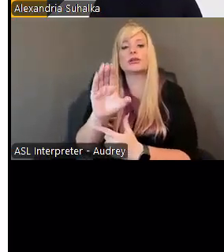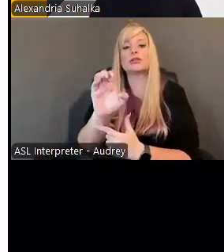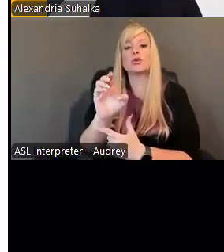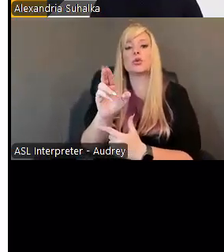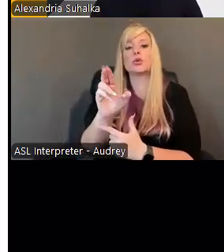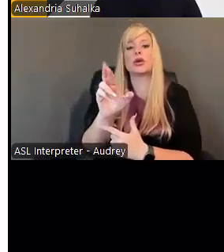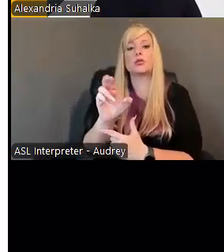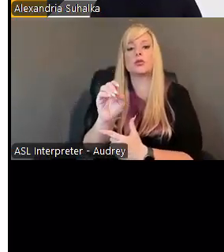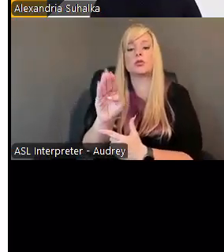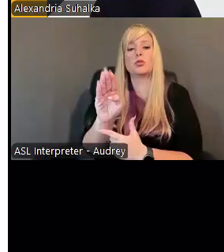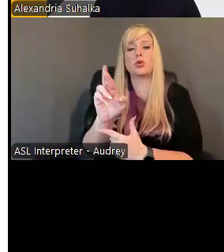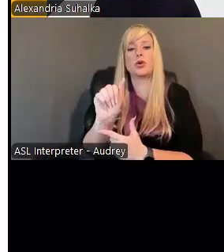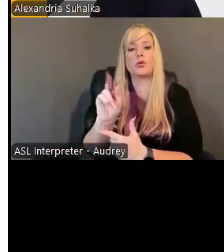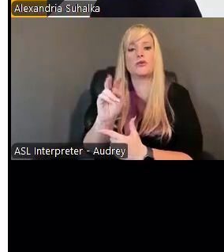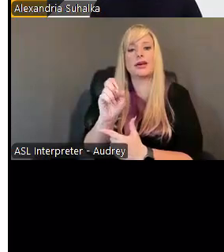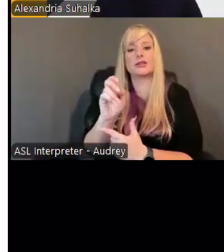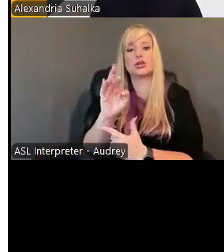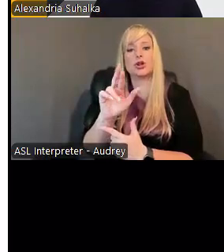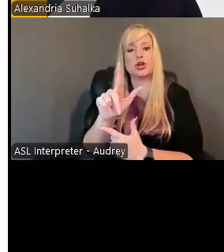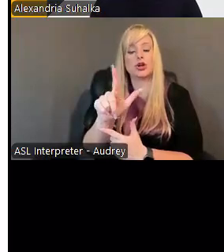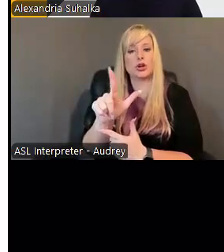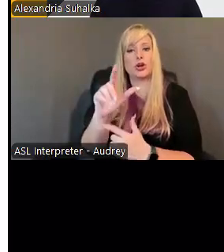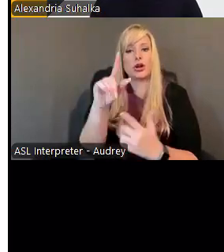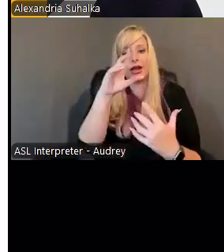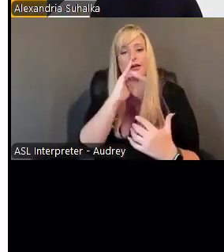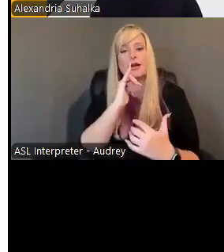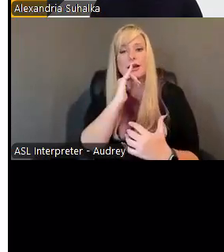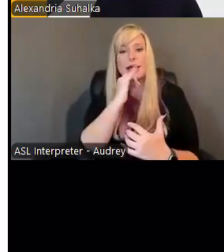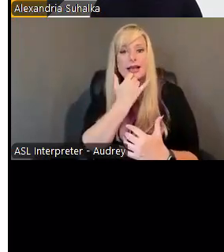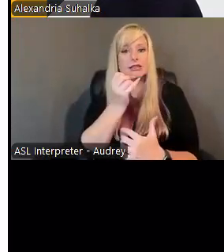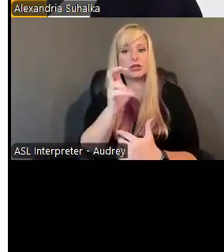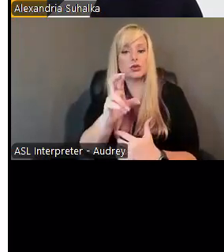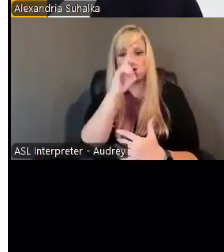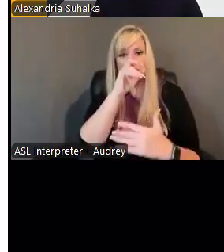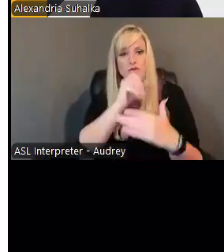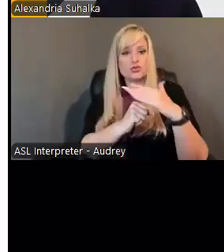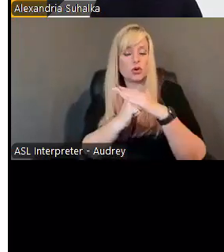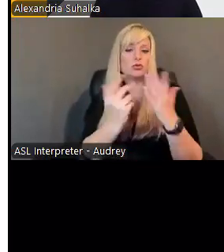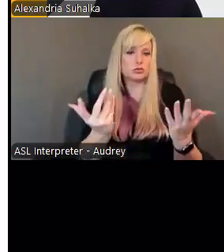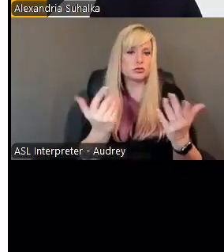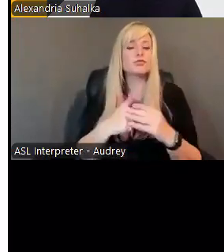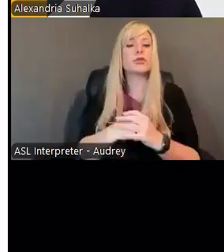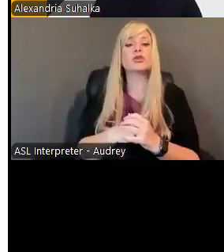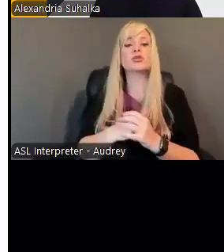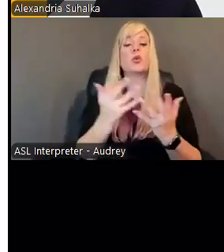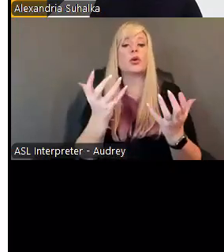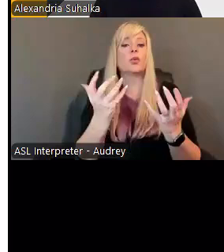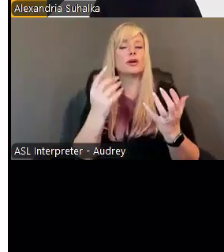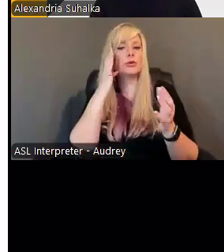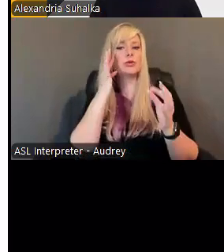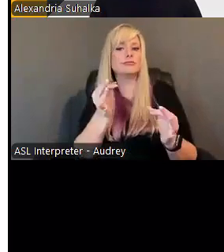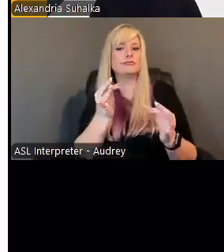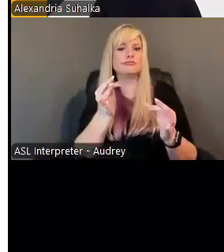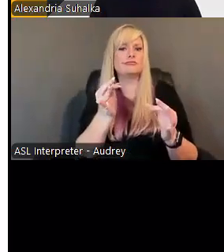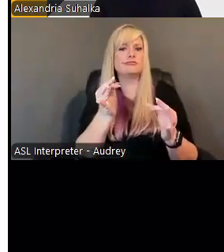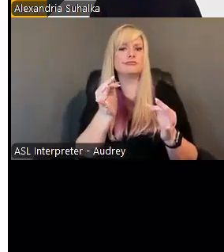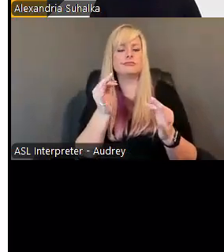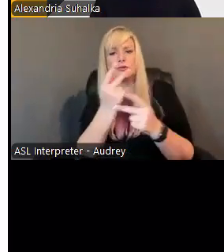accident or stroke. And we wanted to determine if these adaptations would make it have a clinically